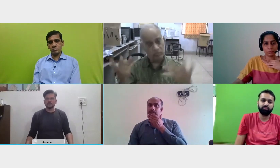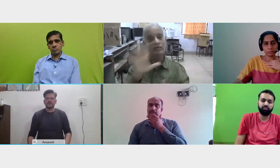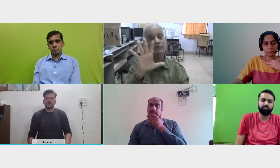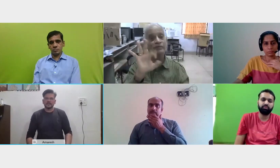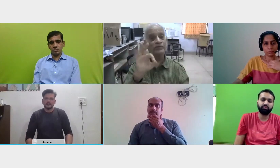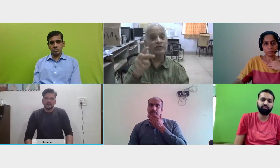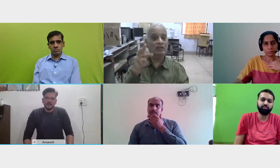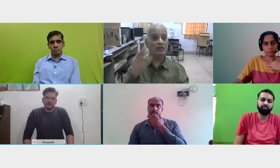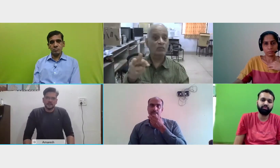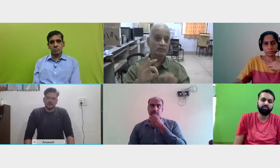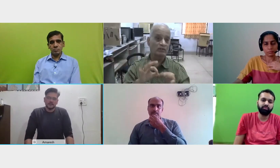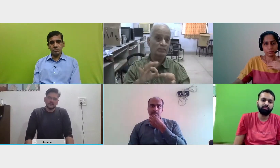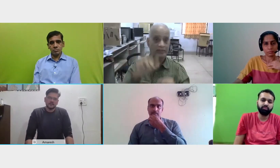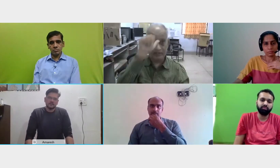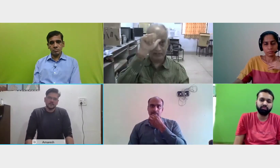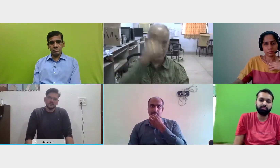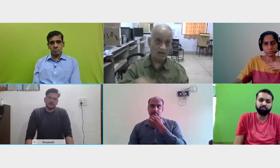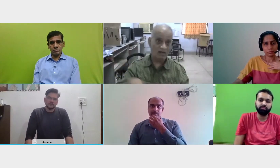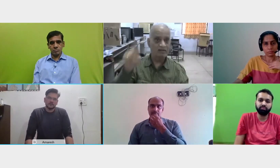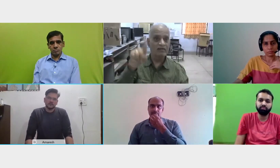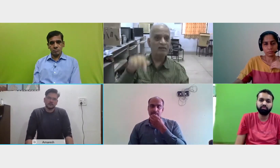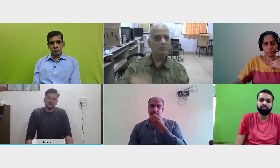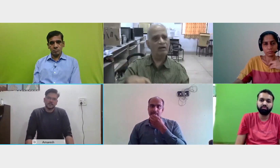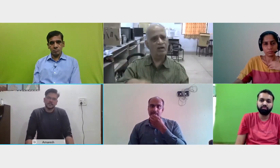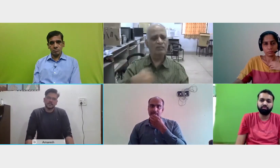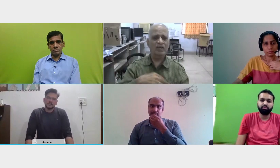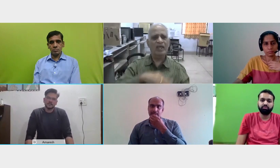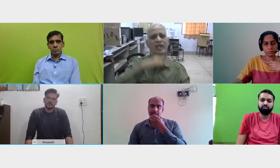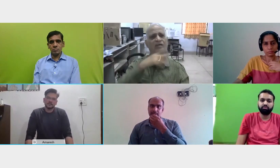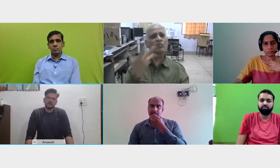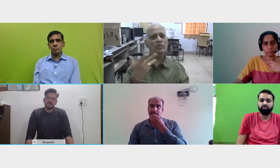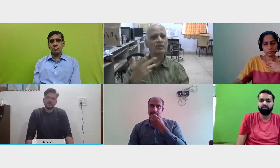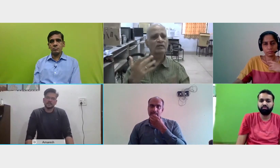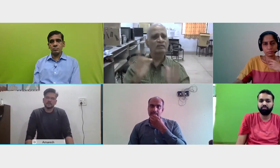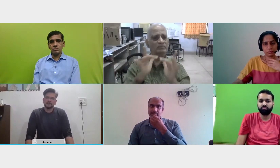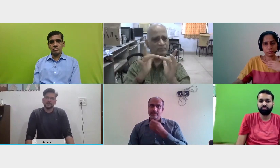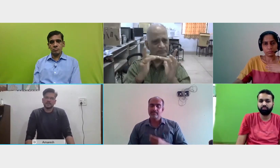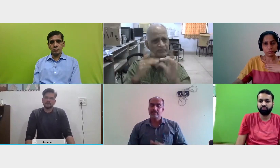skilled interpreters even though like we have more than that but in India we need around